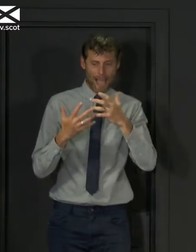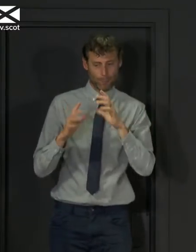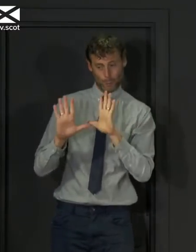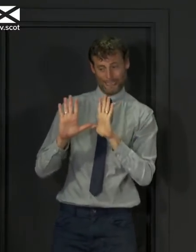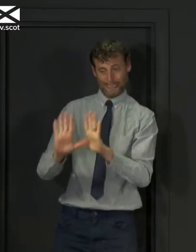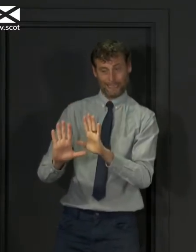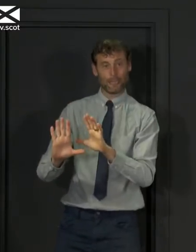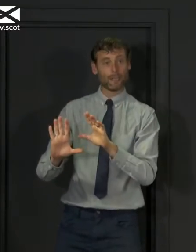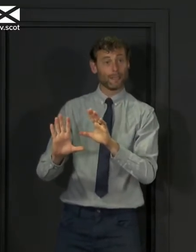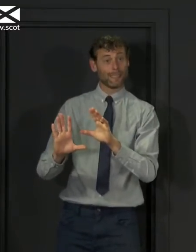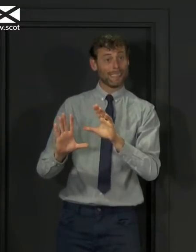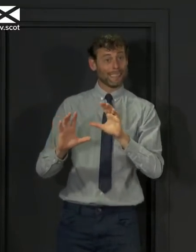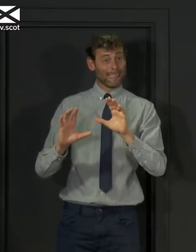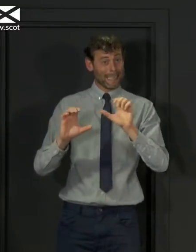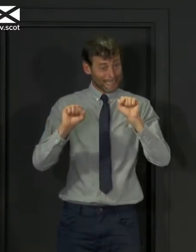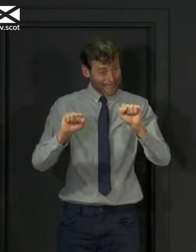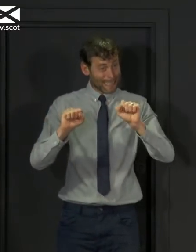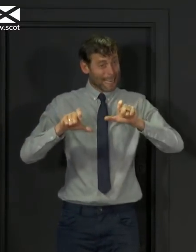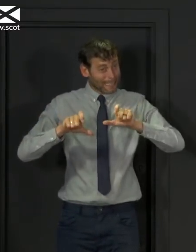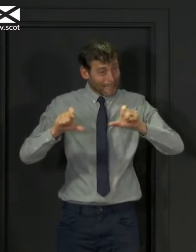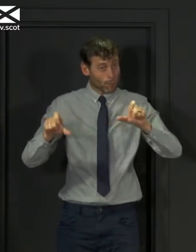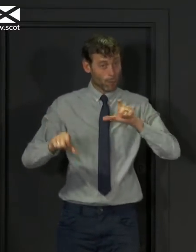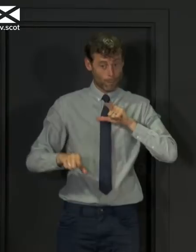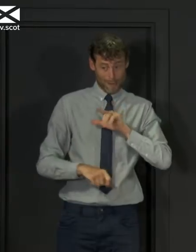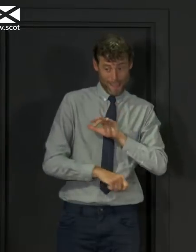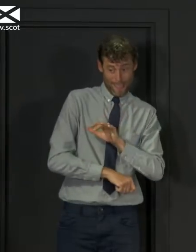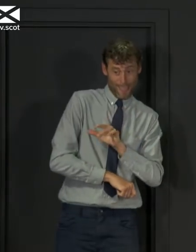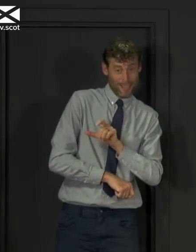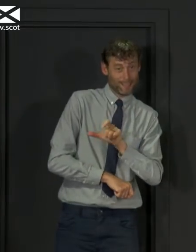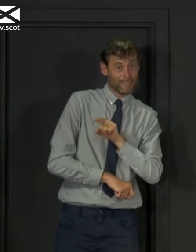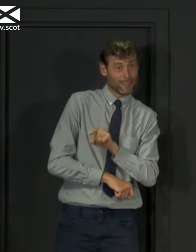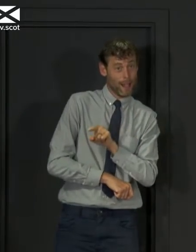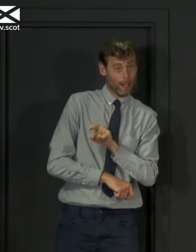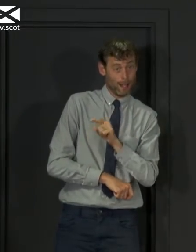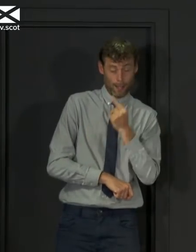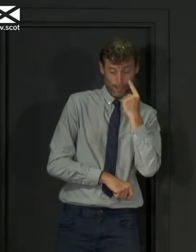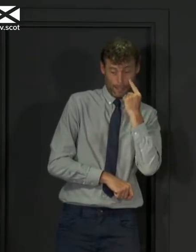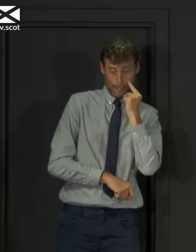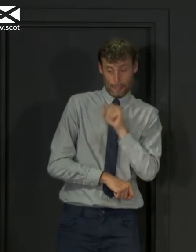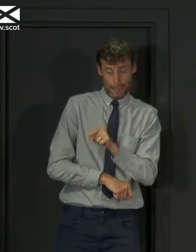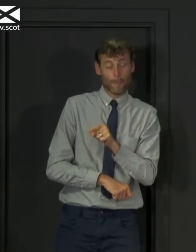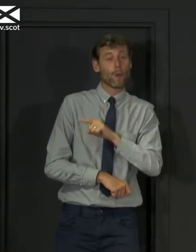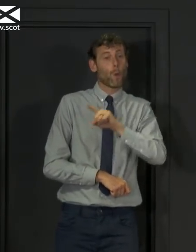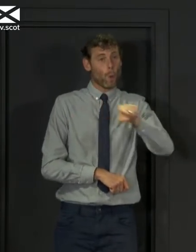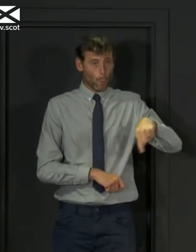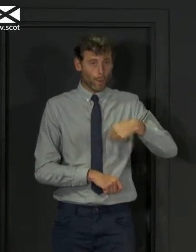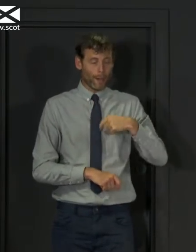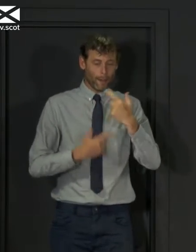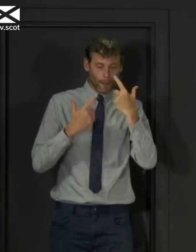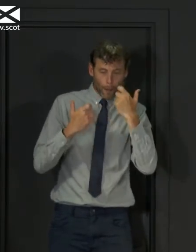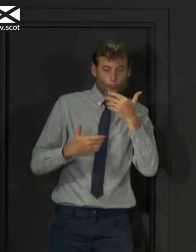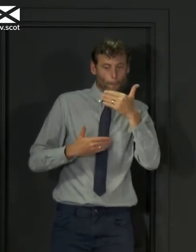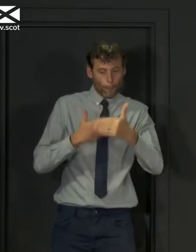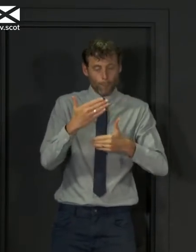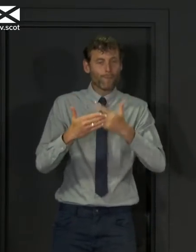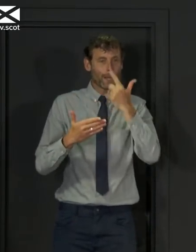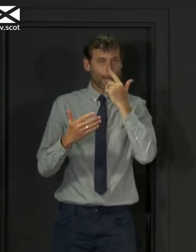because it's still out there, we can keep it under control if we continue to do all the right things.